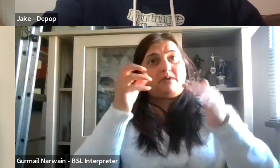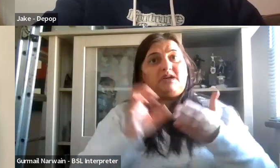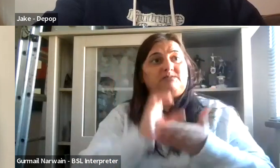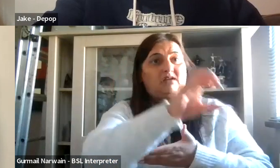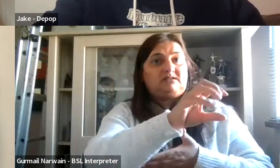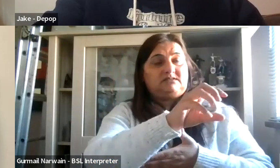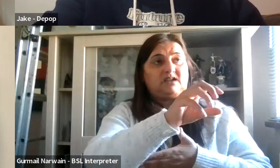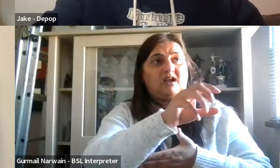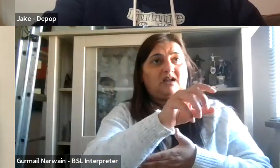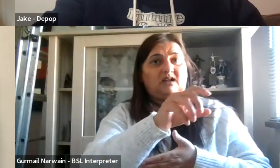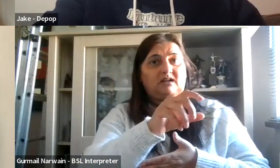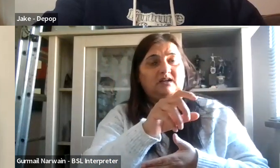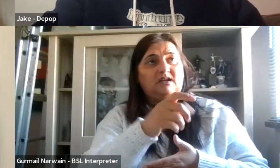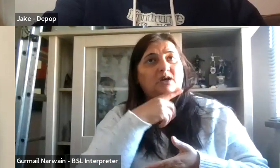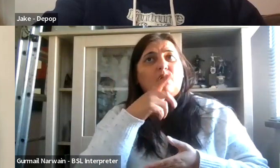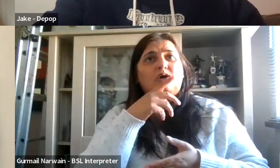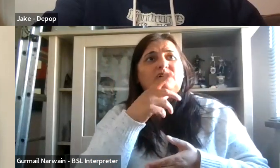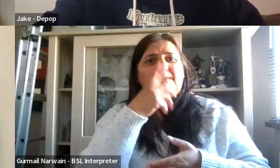But company sponsored and designed to bring a bunch of people together that perhaps have